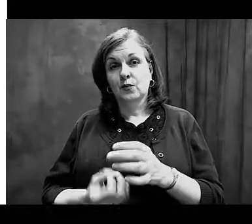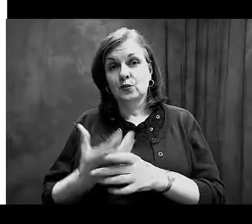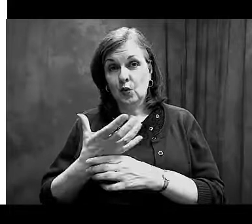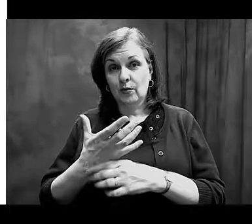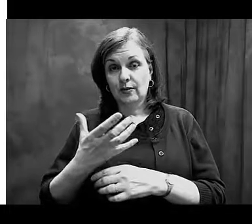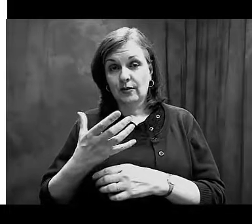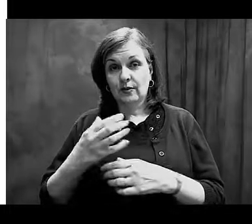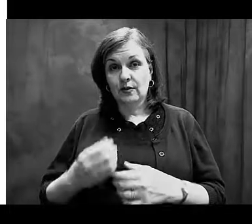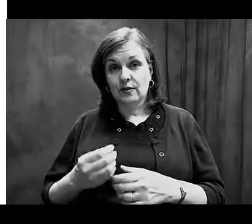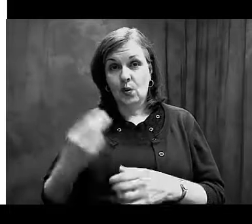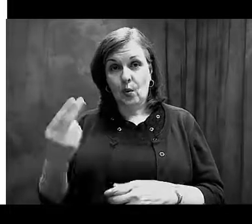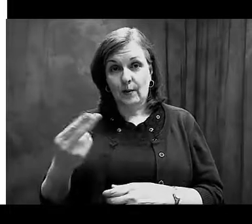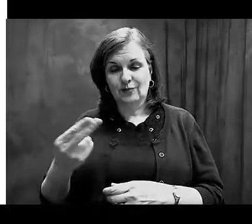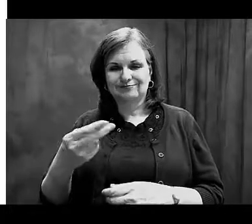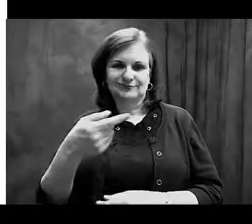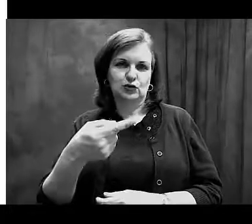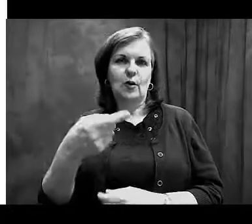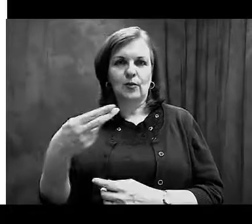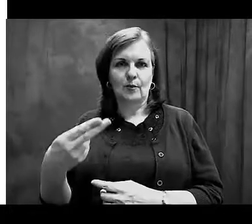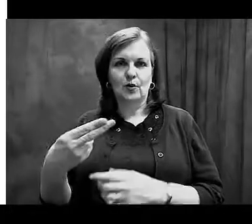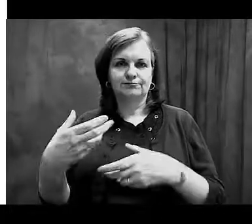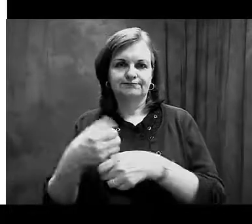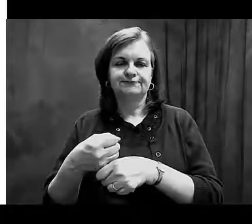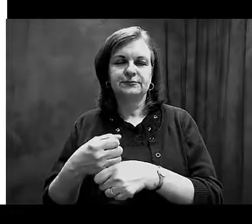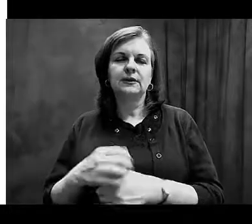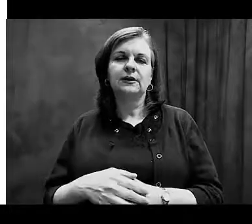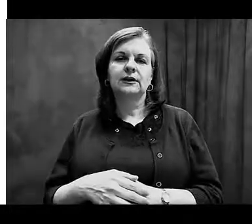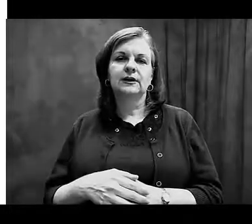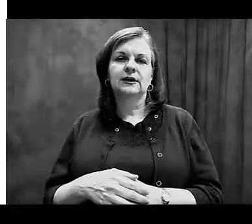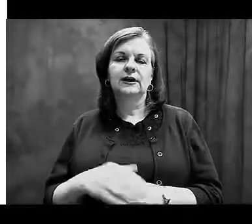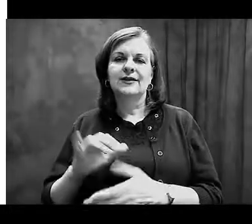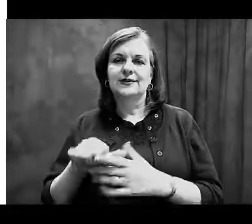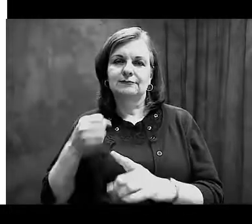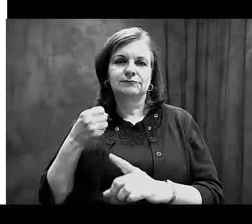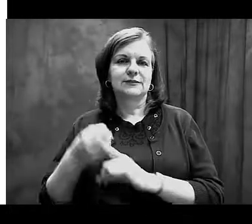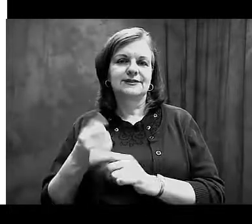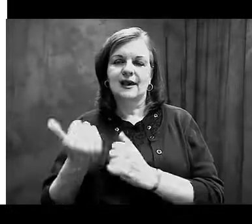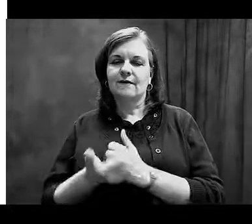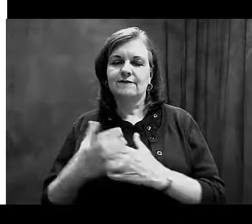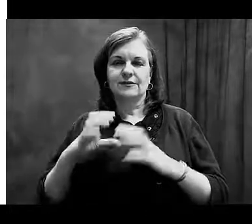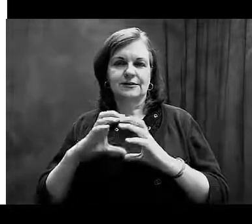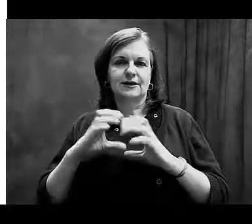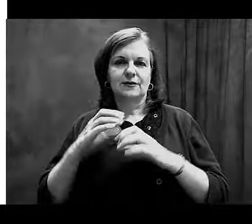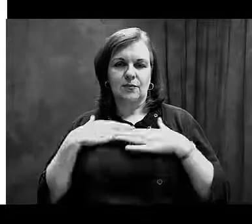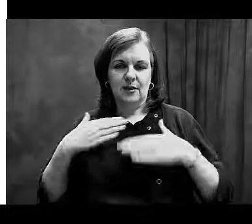growth hormone one of the ones that is going to target your entire body